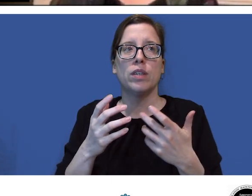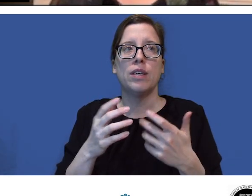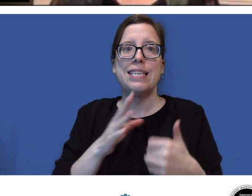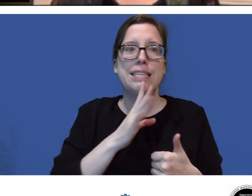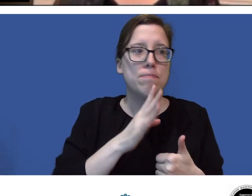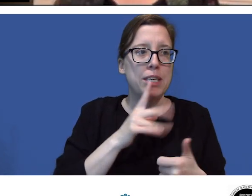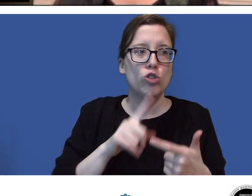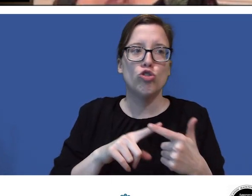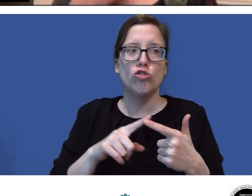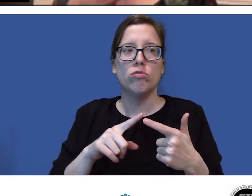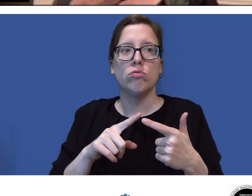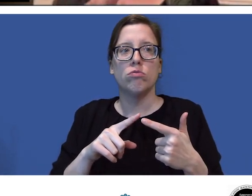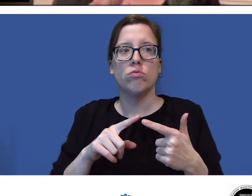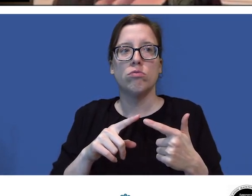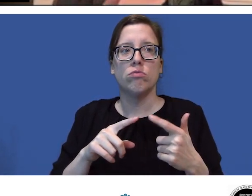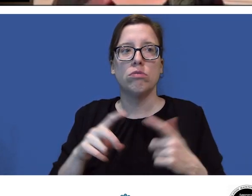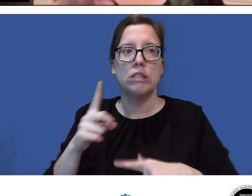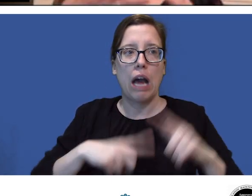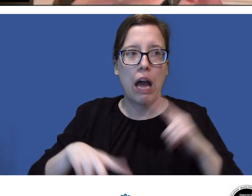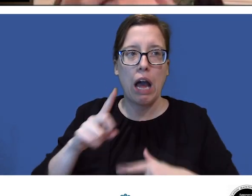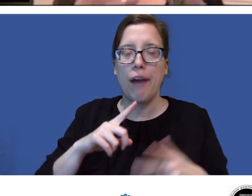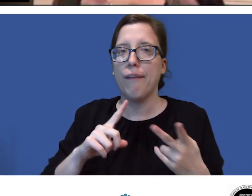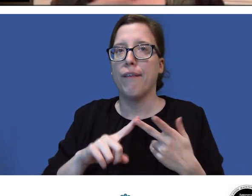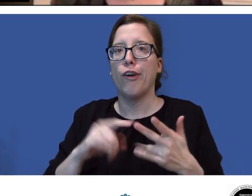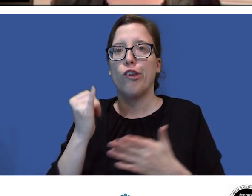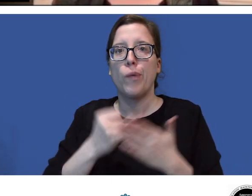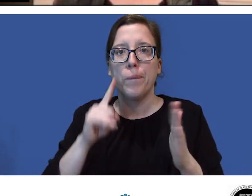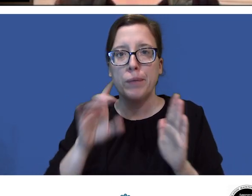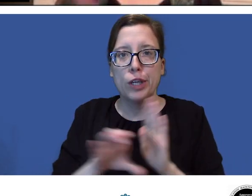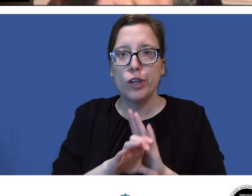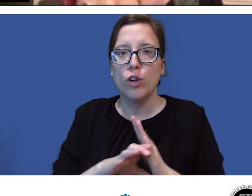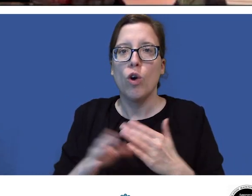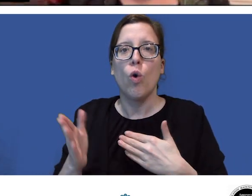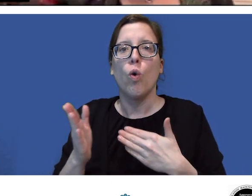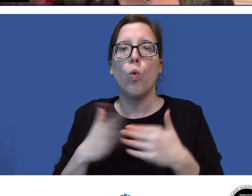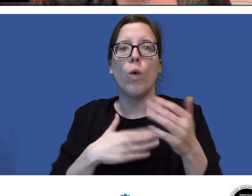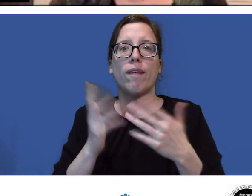through either speech, through sign, through drawing pictures,